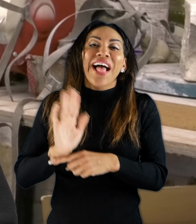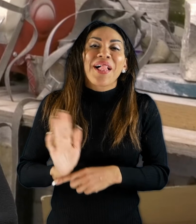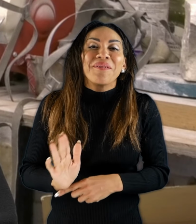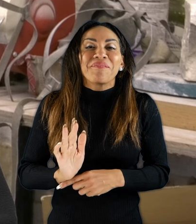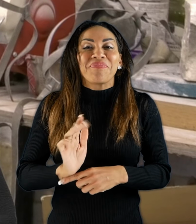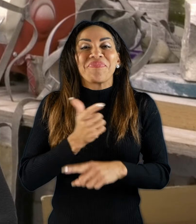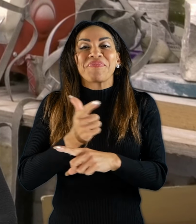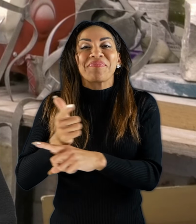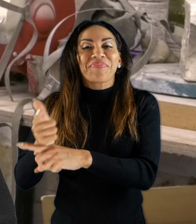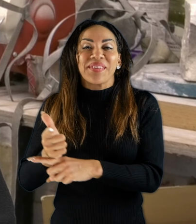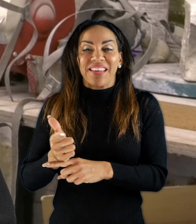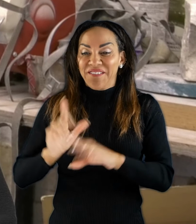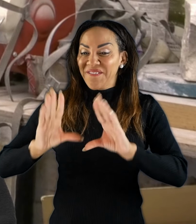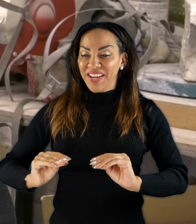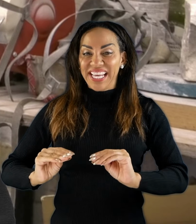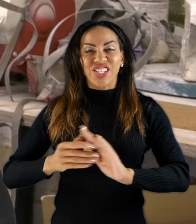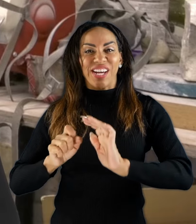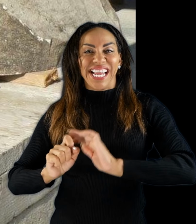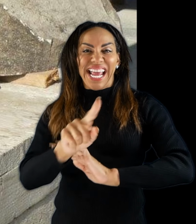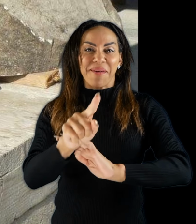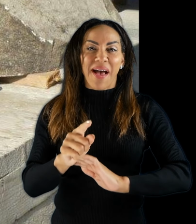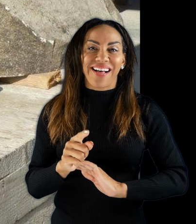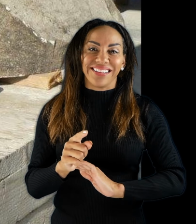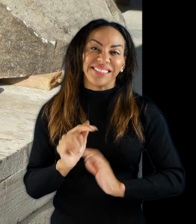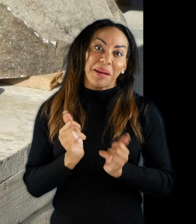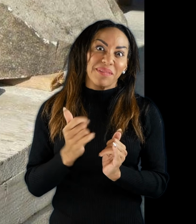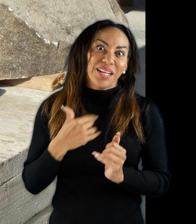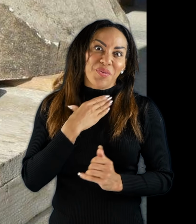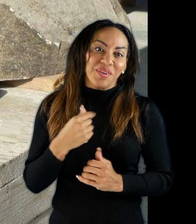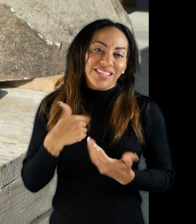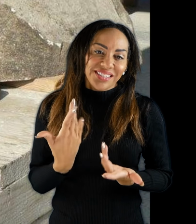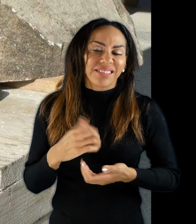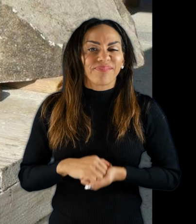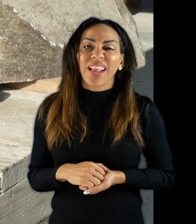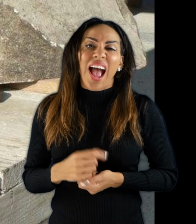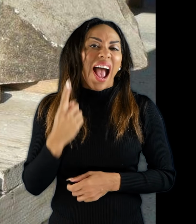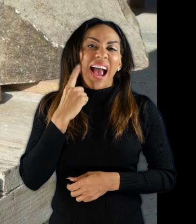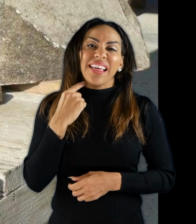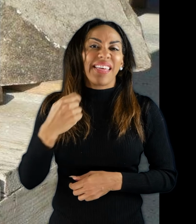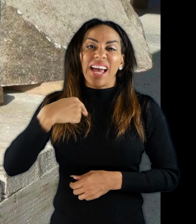email off to people sometimes. I think you're hot wired to do the work that you do, you know.